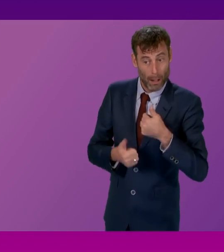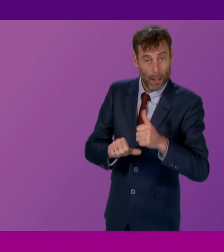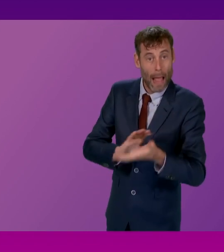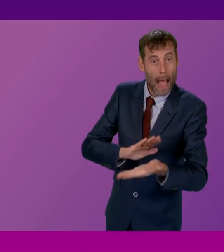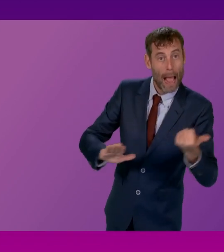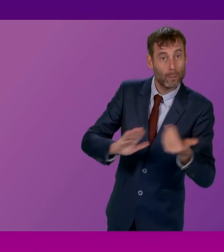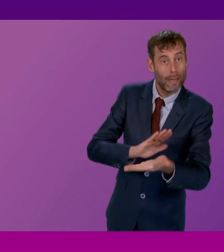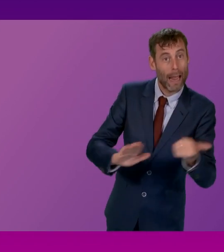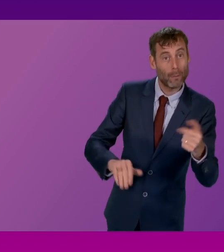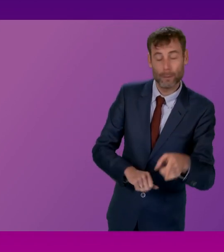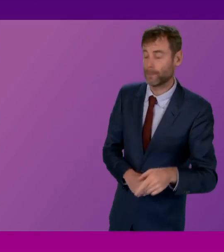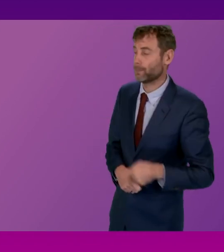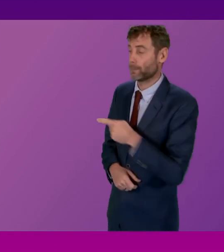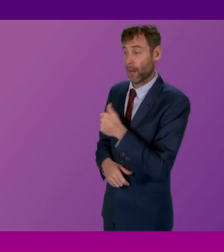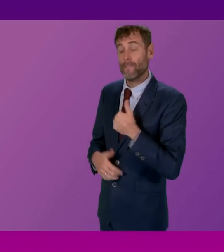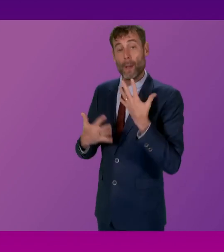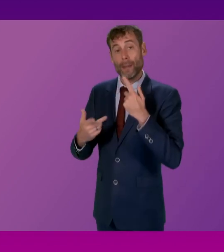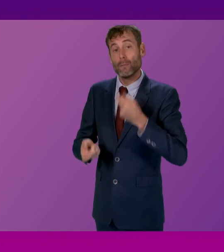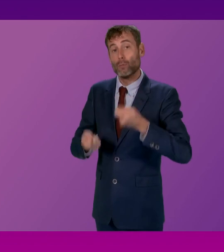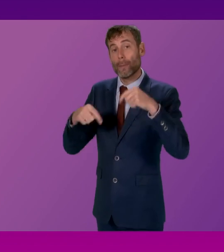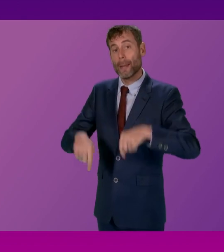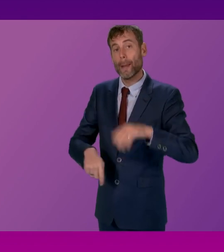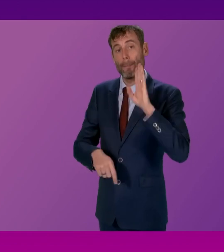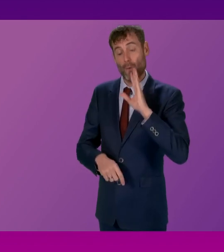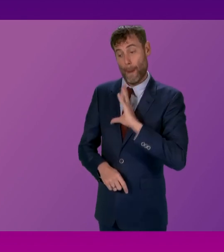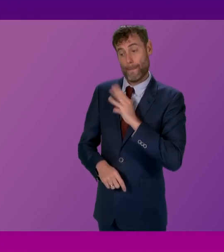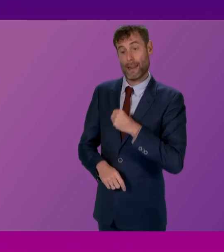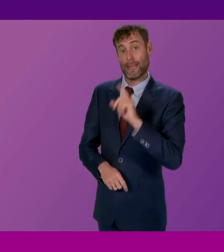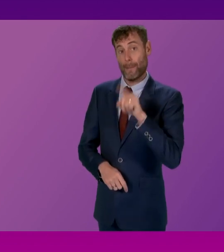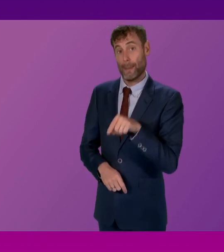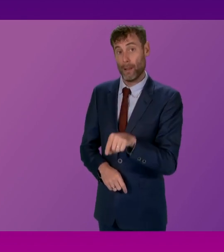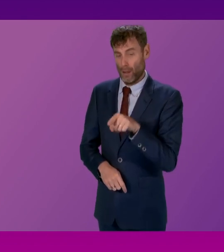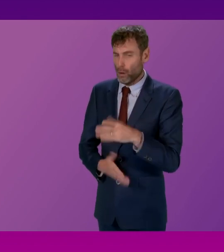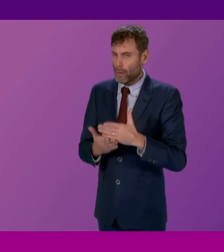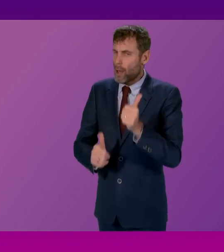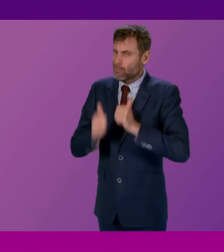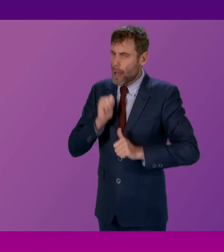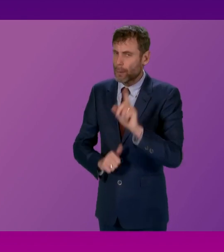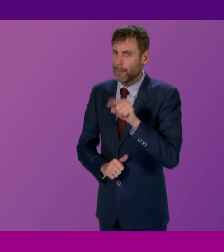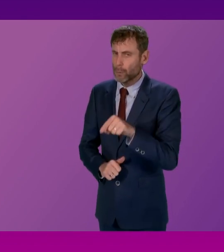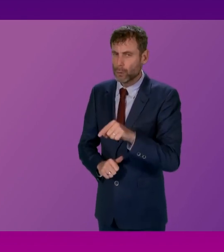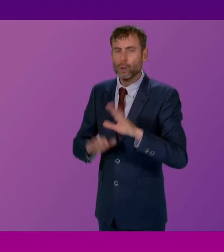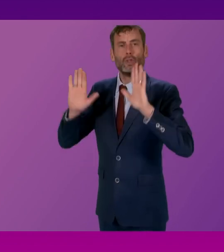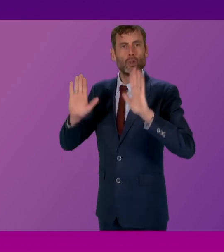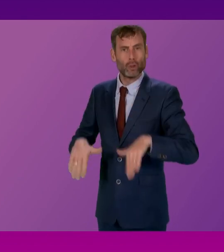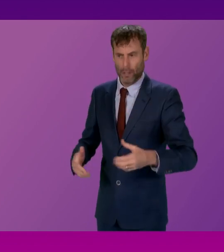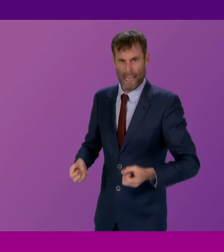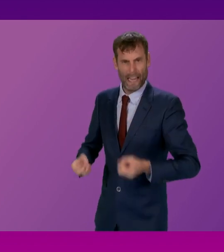The people of Palestine and Gaza are very proud people. They should not have to leave their land, but many of them have been forced to leave—in